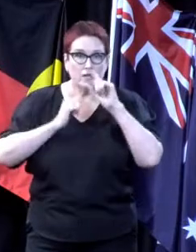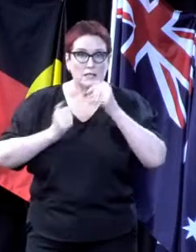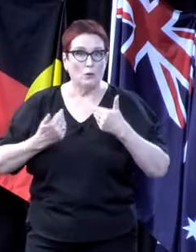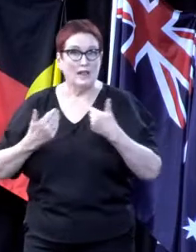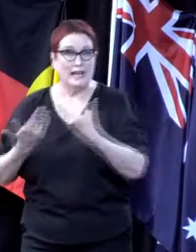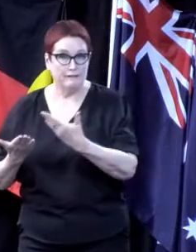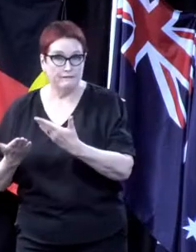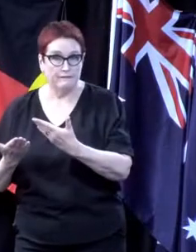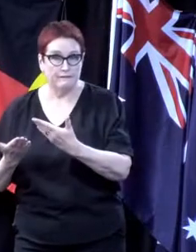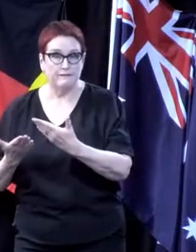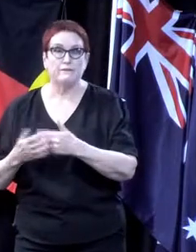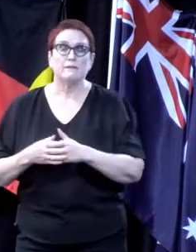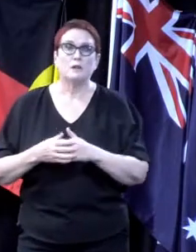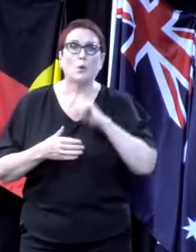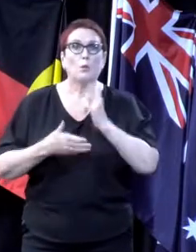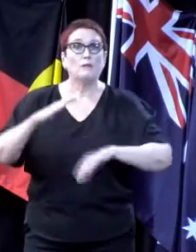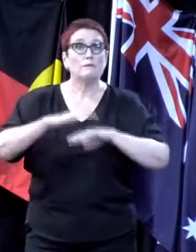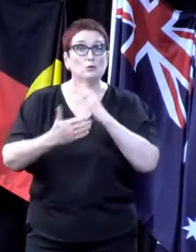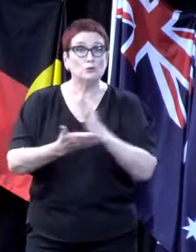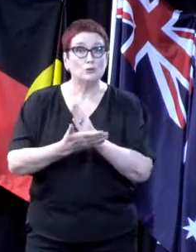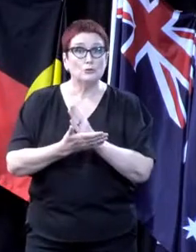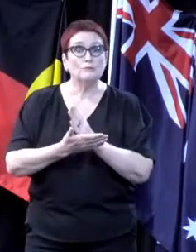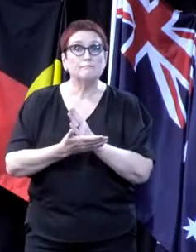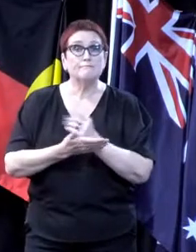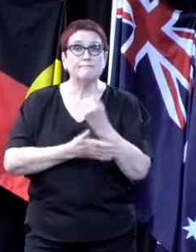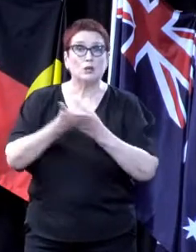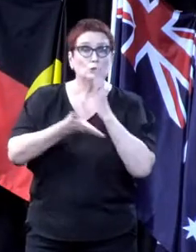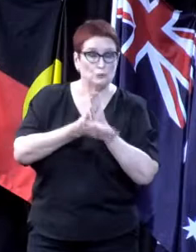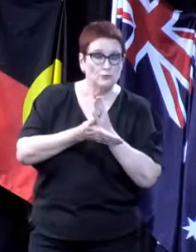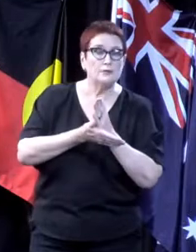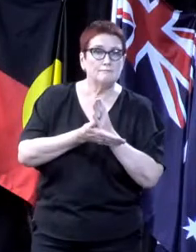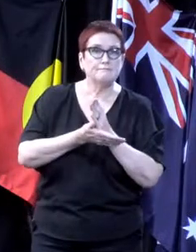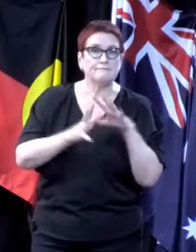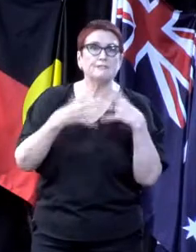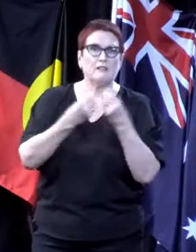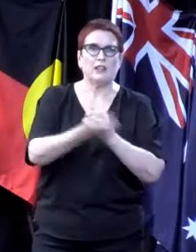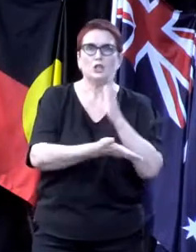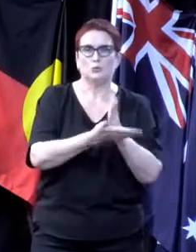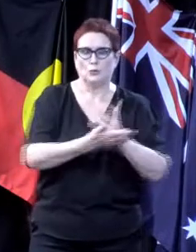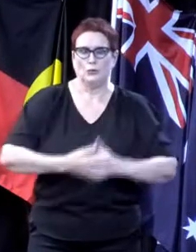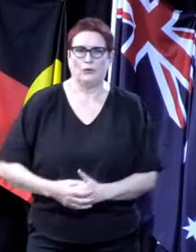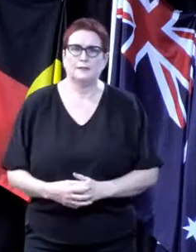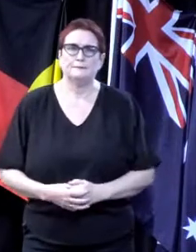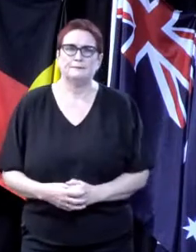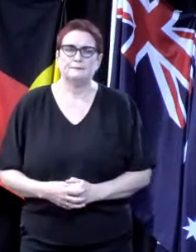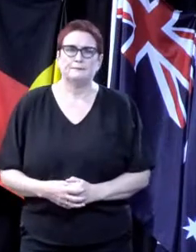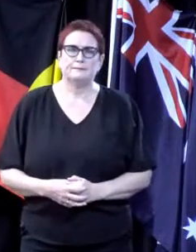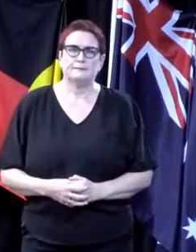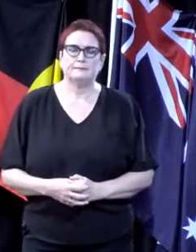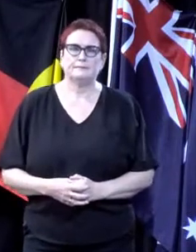(REPEATS) Will be the truth - MS SWANCUTT: (REPEATS) The whole truth - MS SWANCUTT: (REPEATS) And nothing but the truth. MS SWANCUTT: (REPEATS)